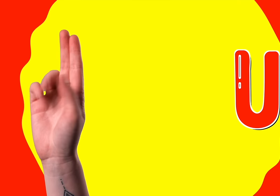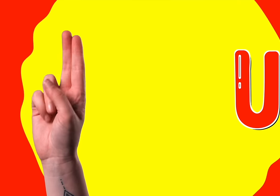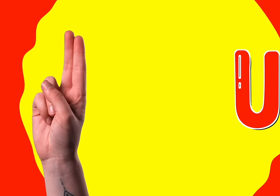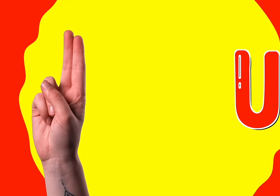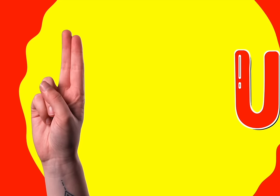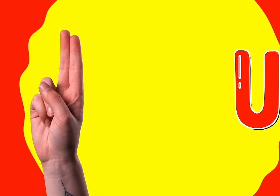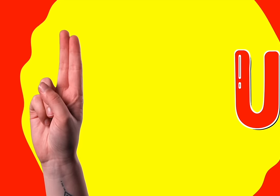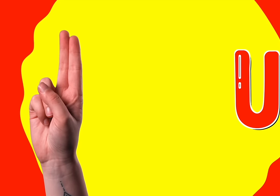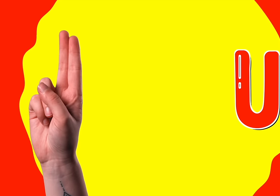U.